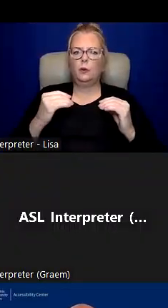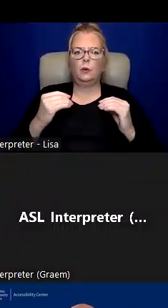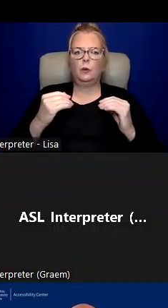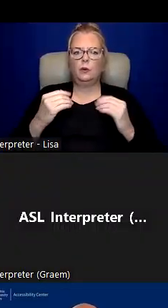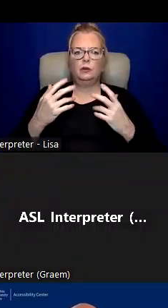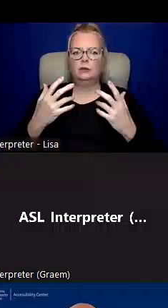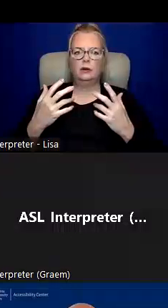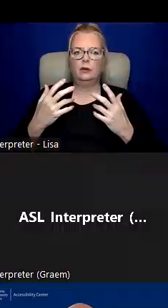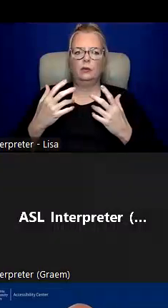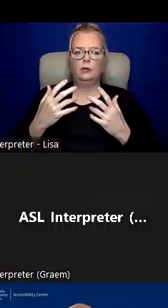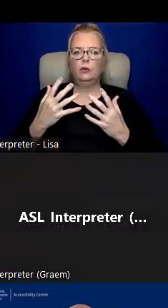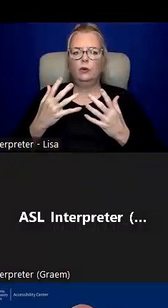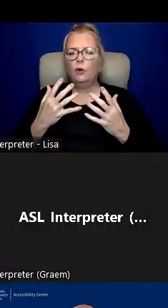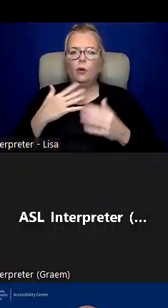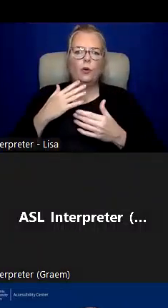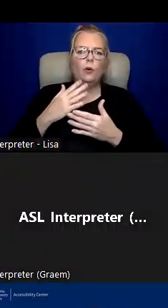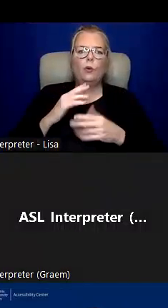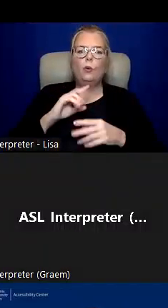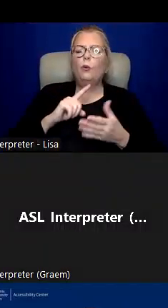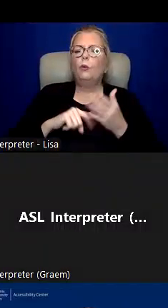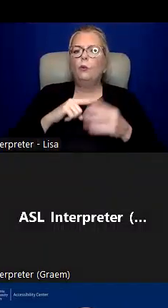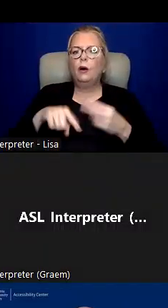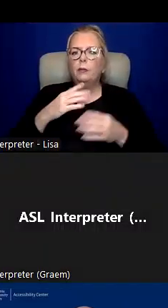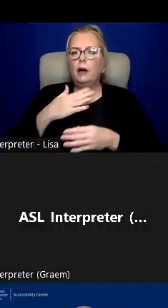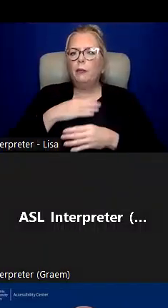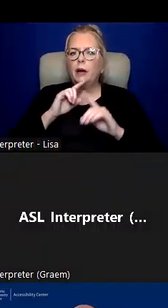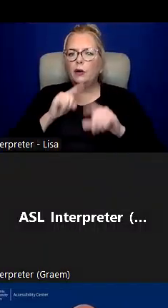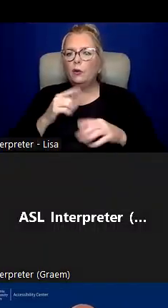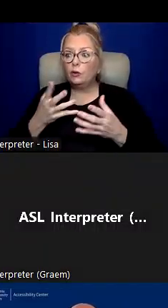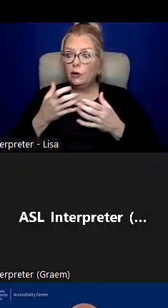I just want this technology. The next thing we quickly figured out